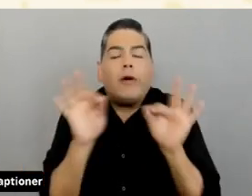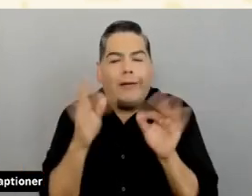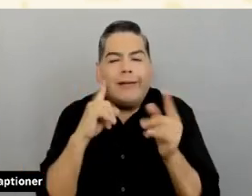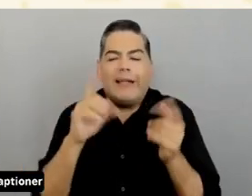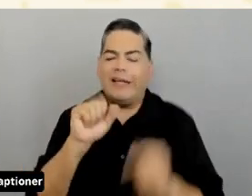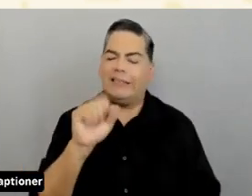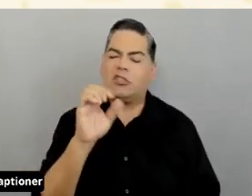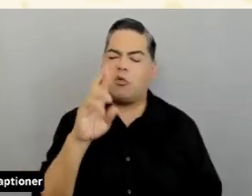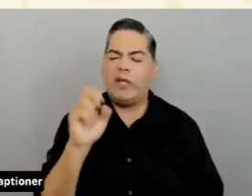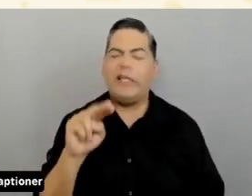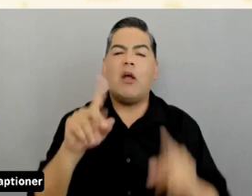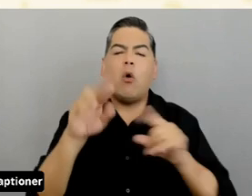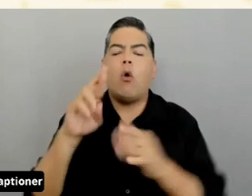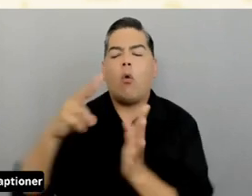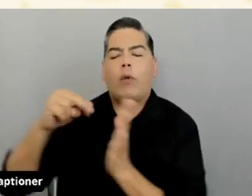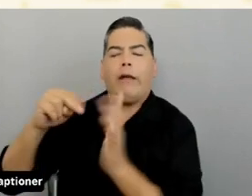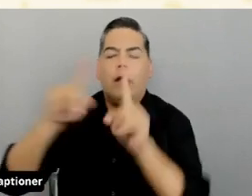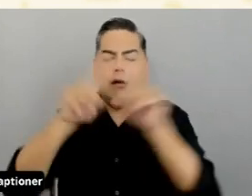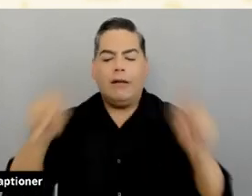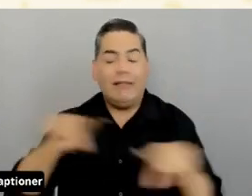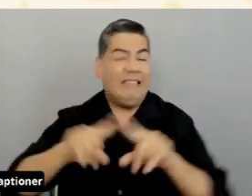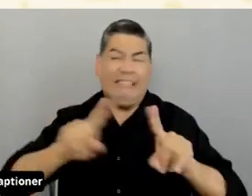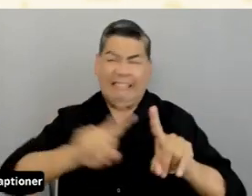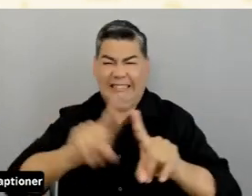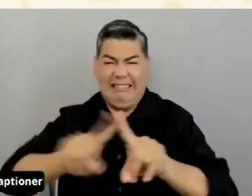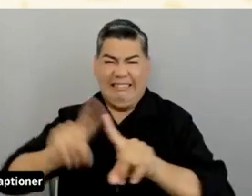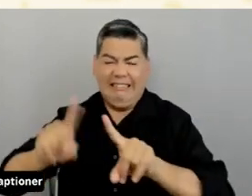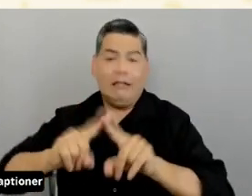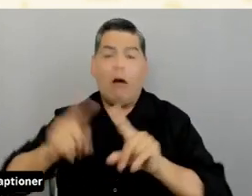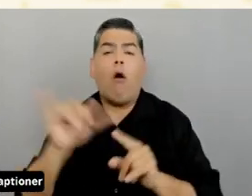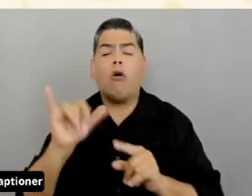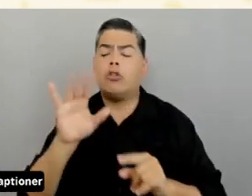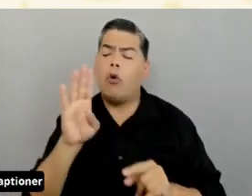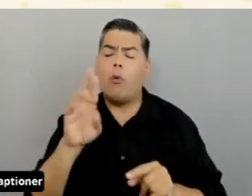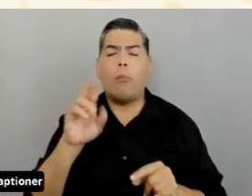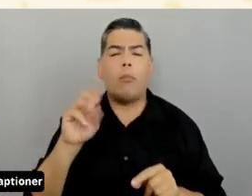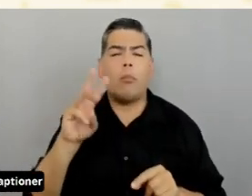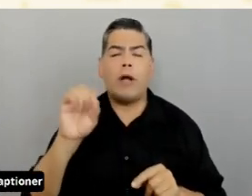and every browser versus the screen reader is also different.